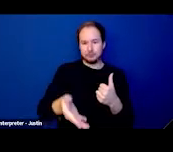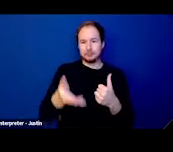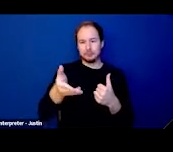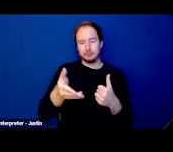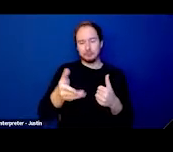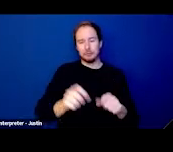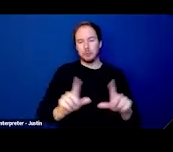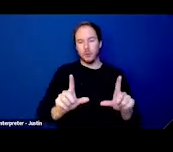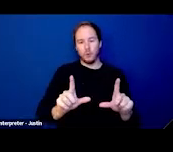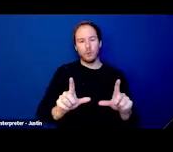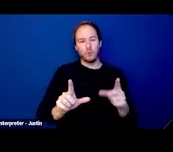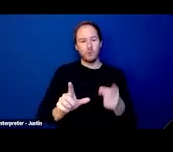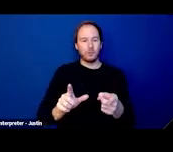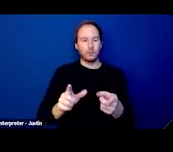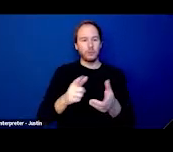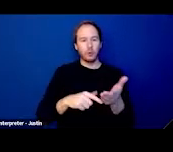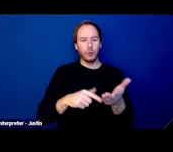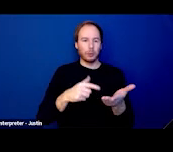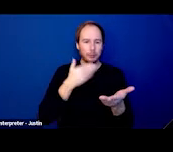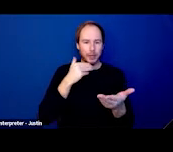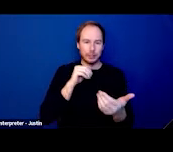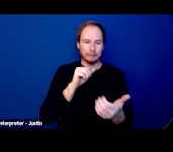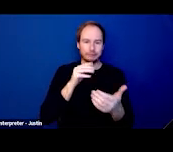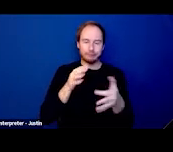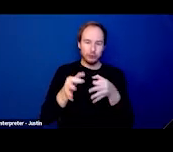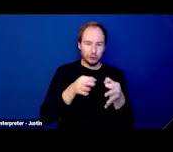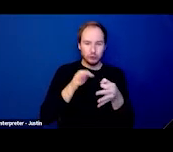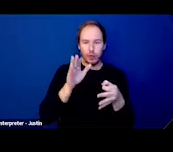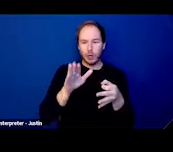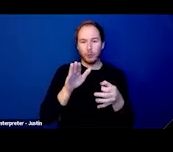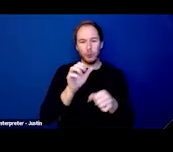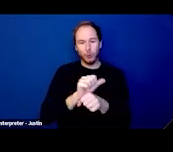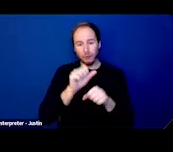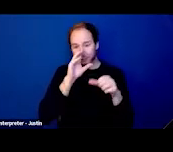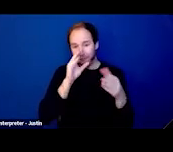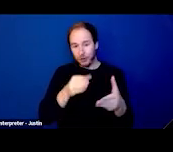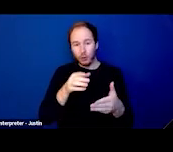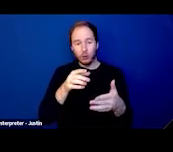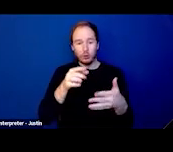what would best describe the focus of your work. Is it behavioral healthcare? Is it physical health care?